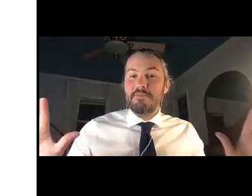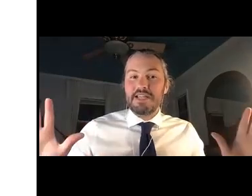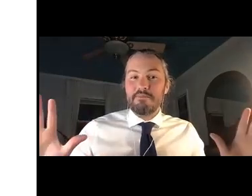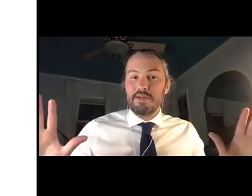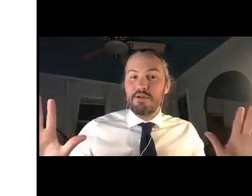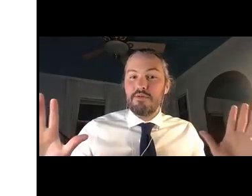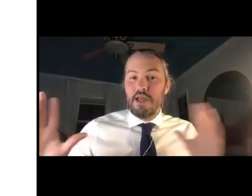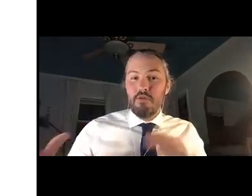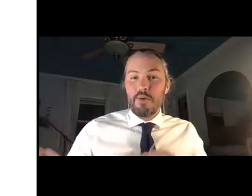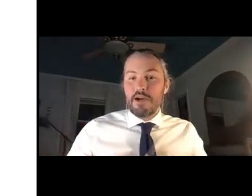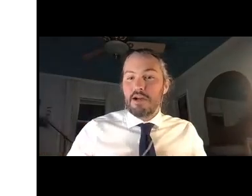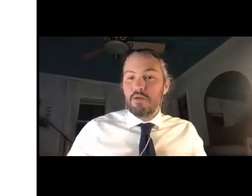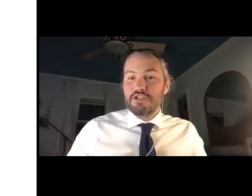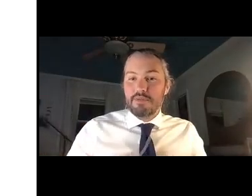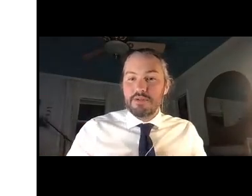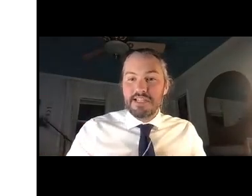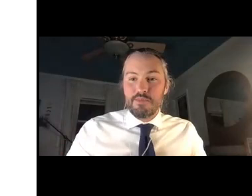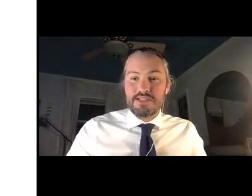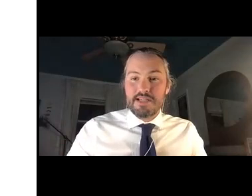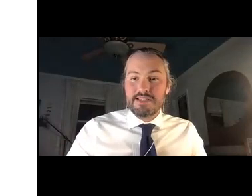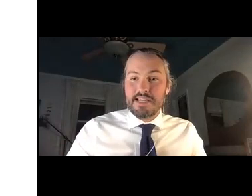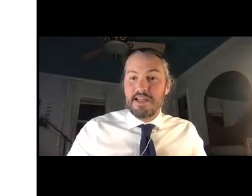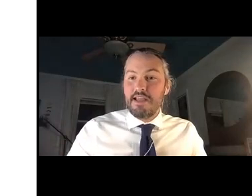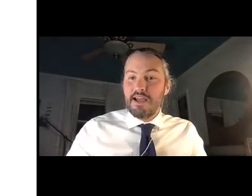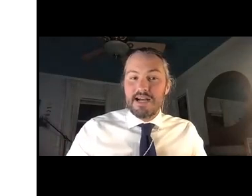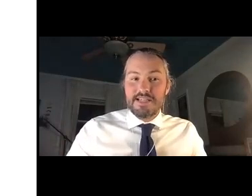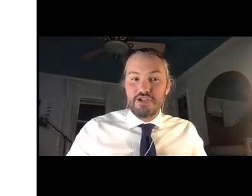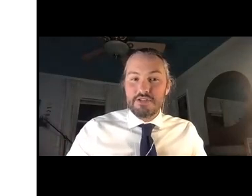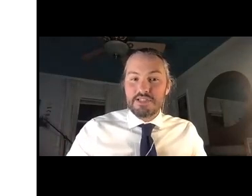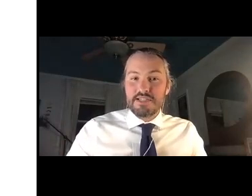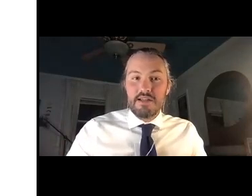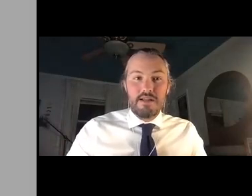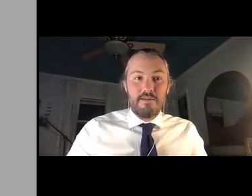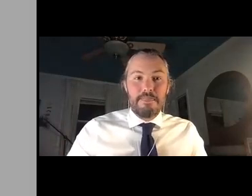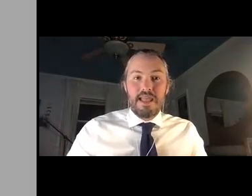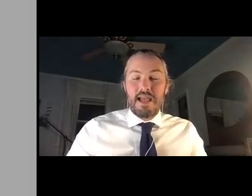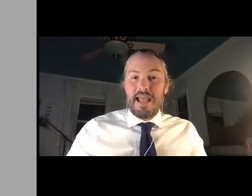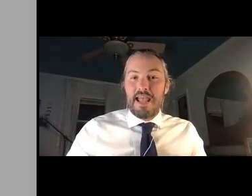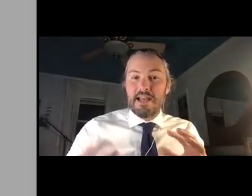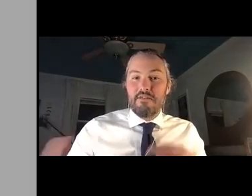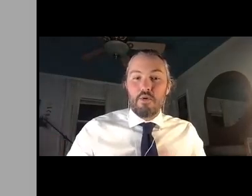the state blue, we'll be wearing our coalition blue and Teamwork Tennessee t-shirts. And for